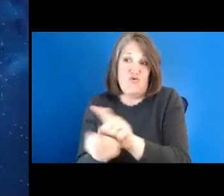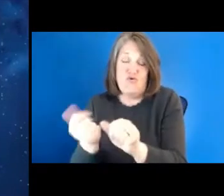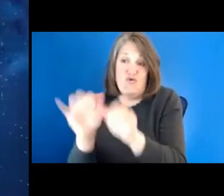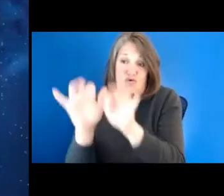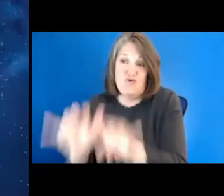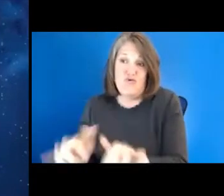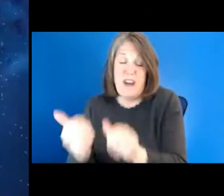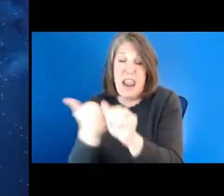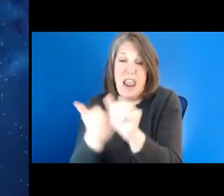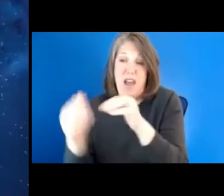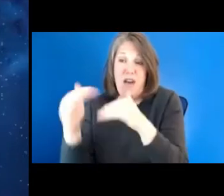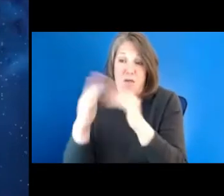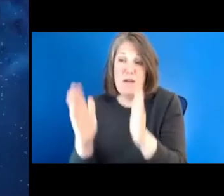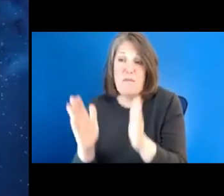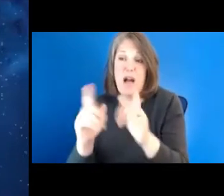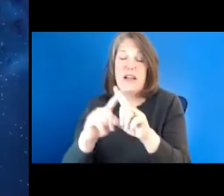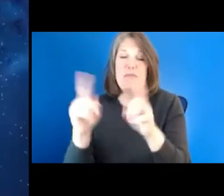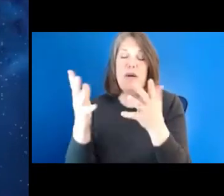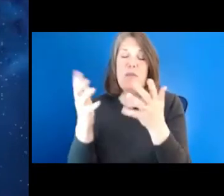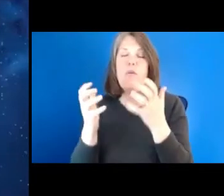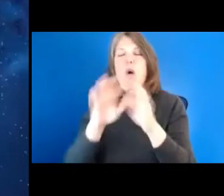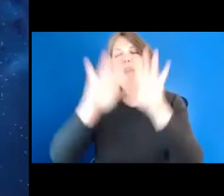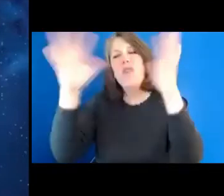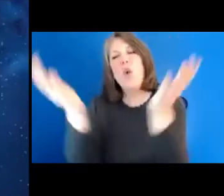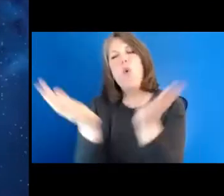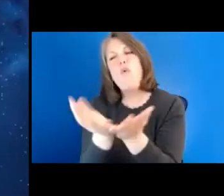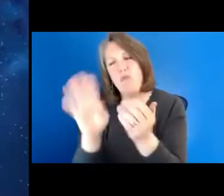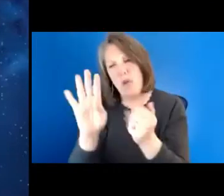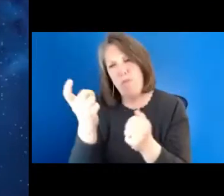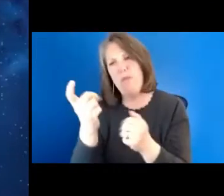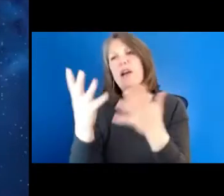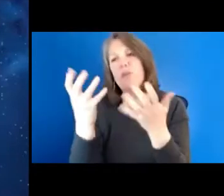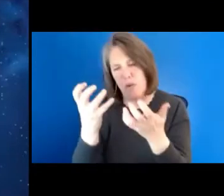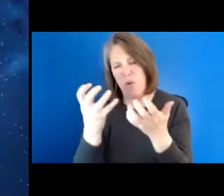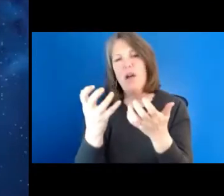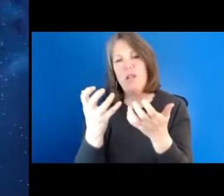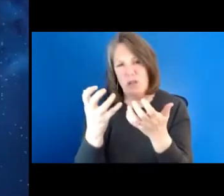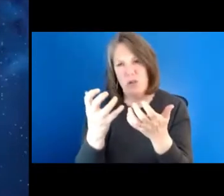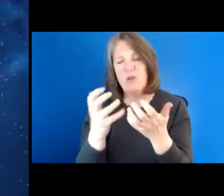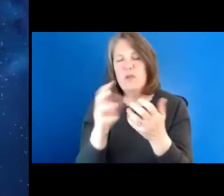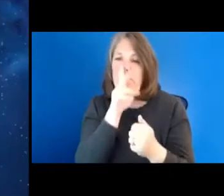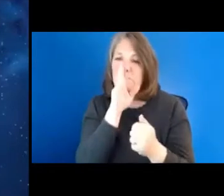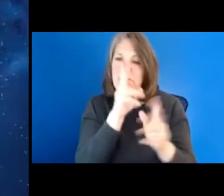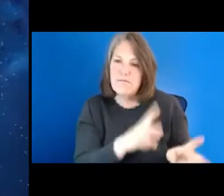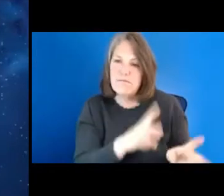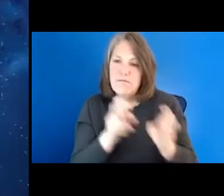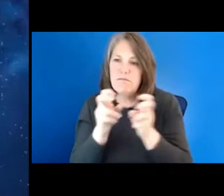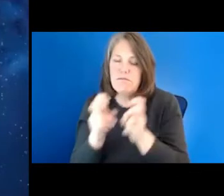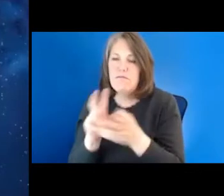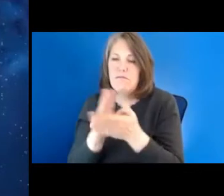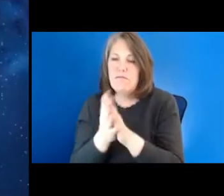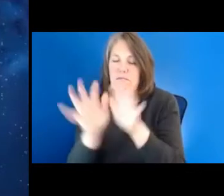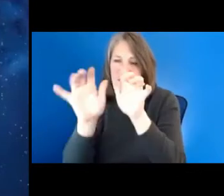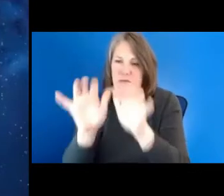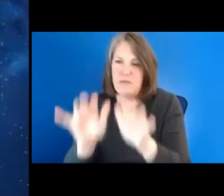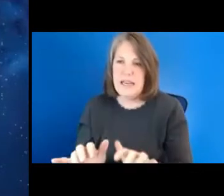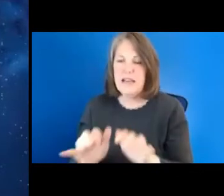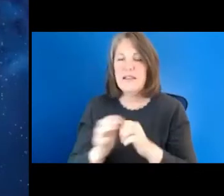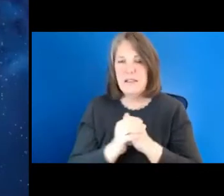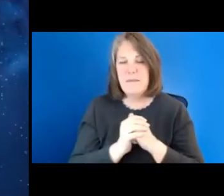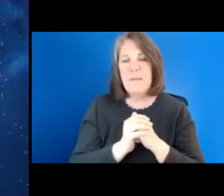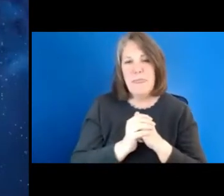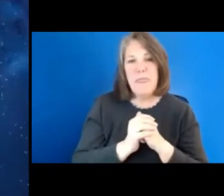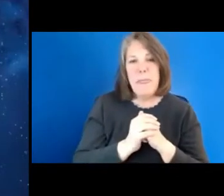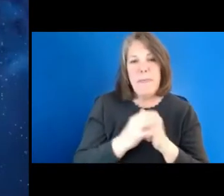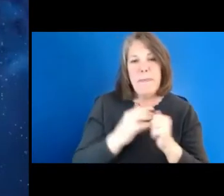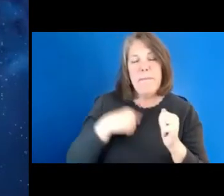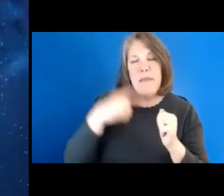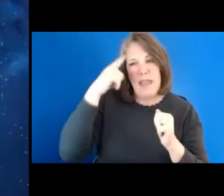to transcribe the overall box 17:03:38 , and I think Emily will probably